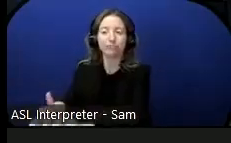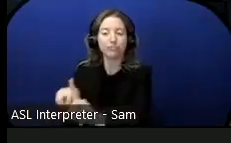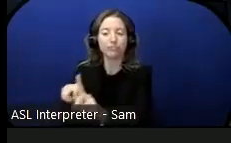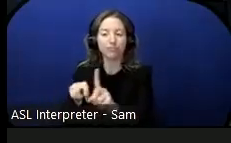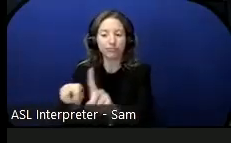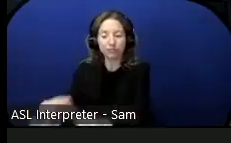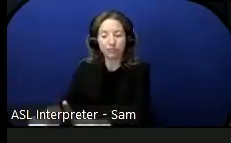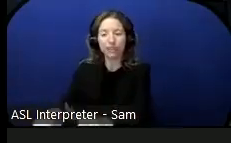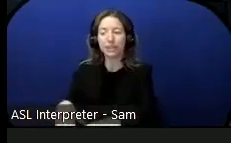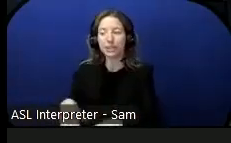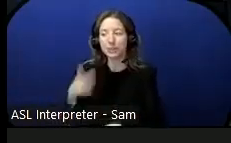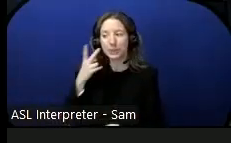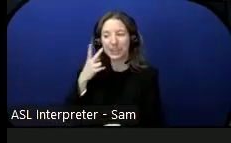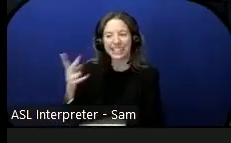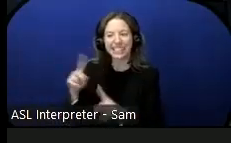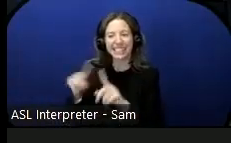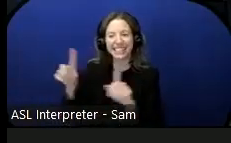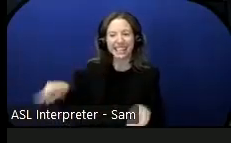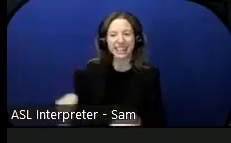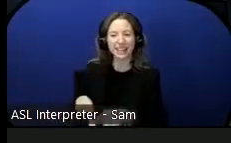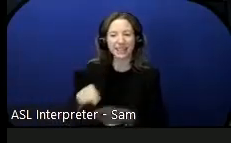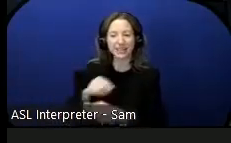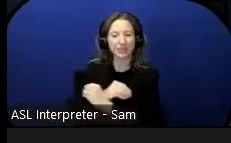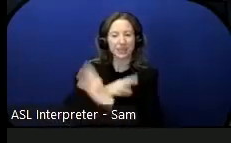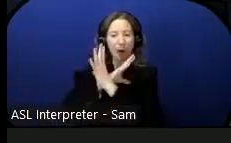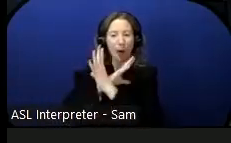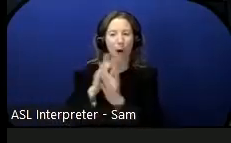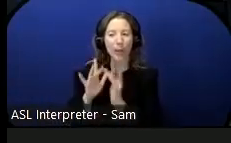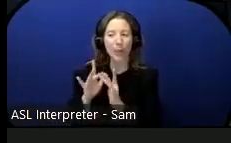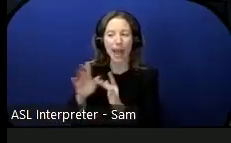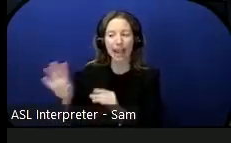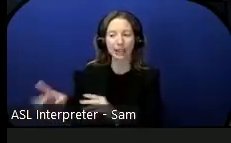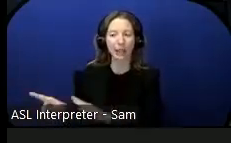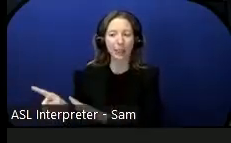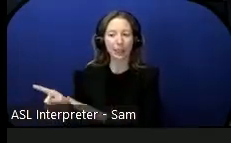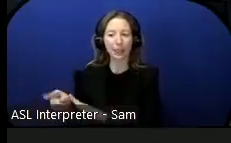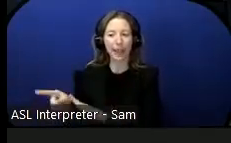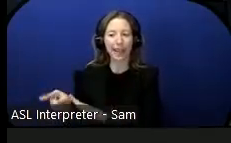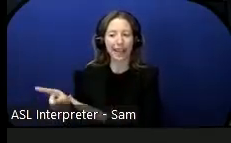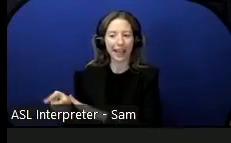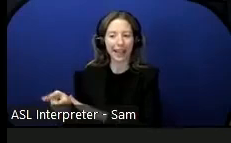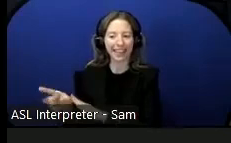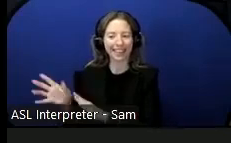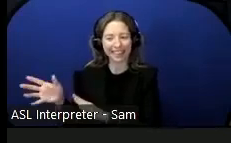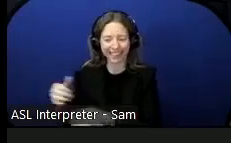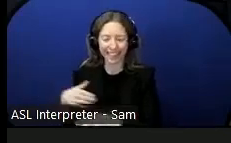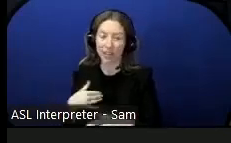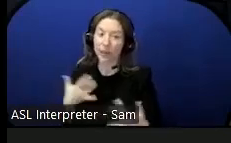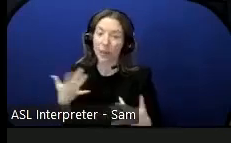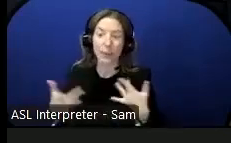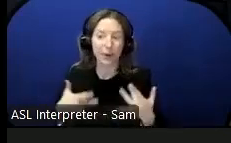And we're also really excited because Tyler is going to be in the Twin Cities this spring. Just for those of you